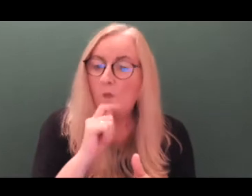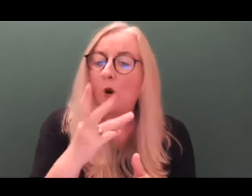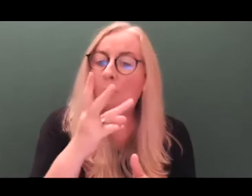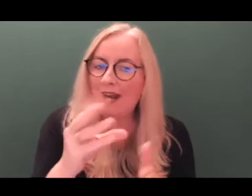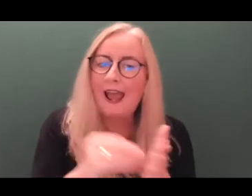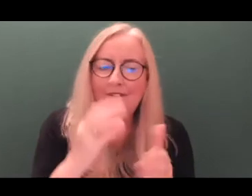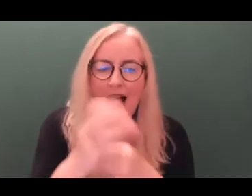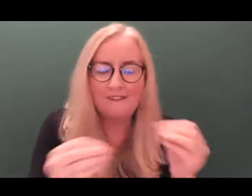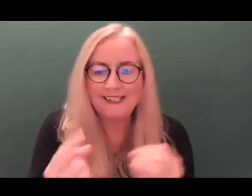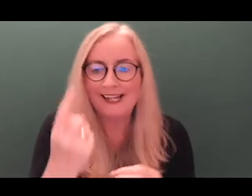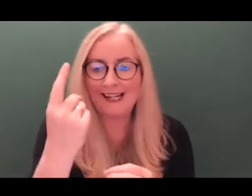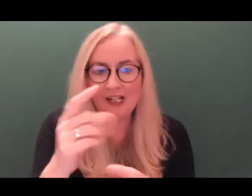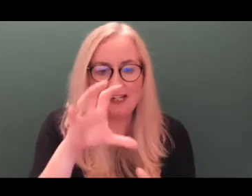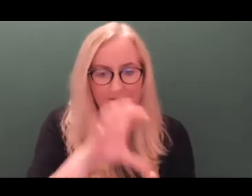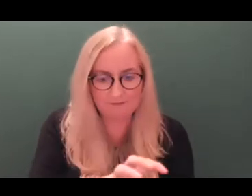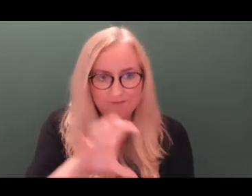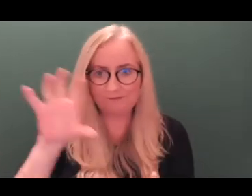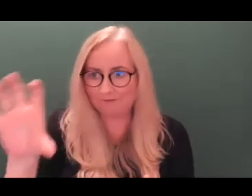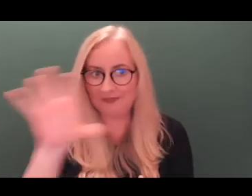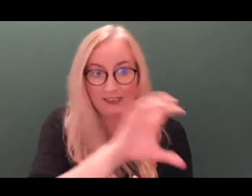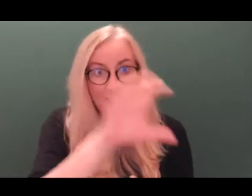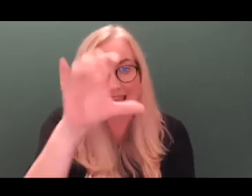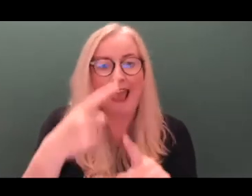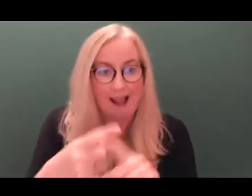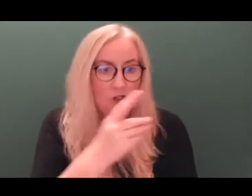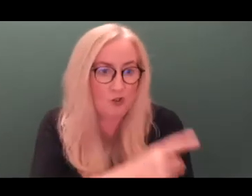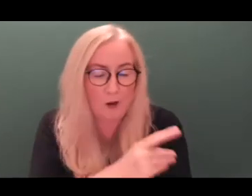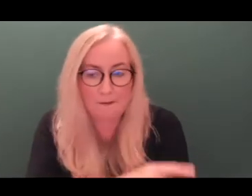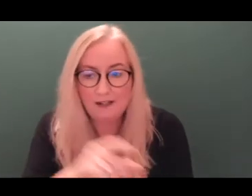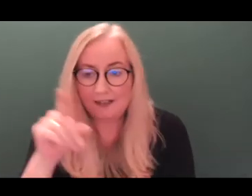each circuit in addition to Dublin, and it is planned that a lot of the